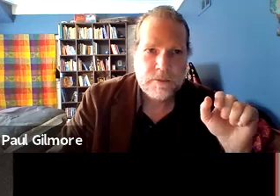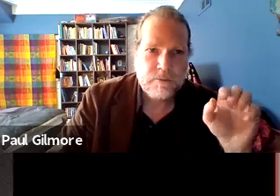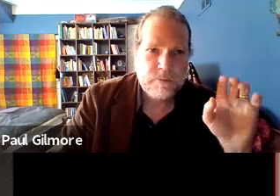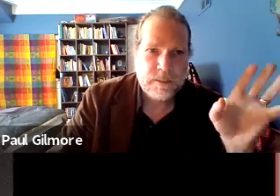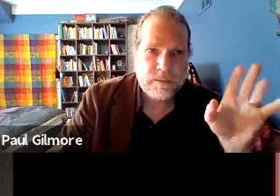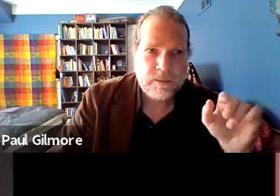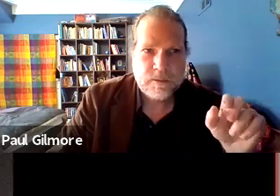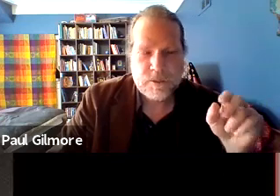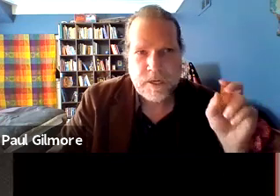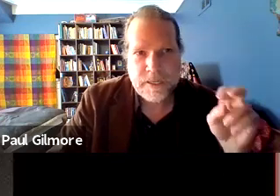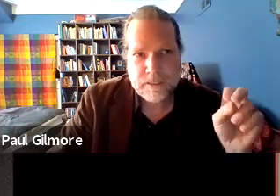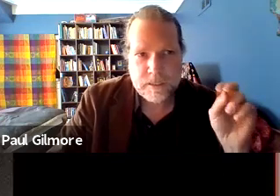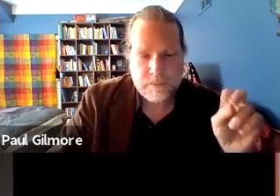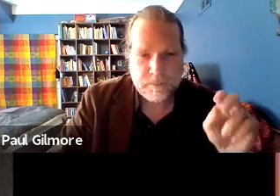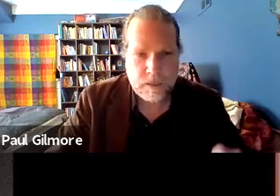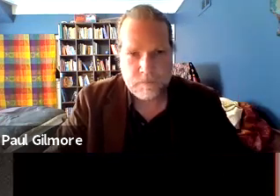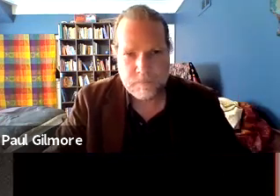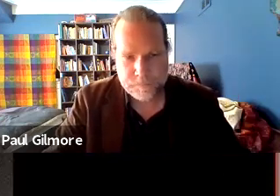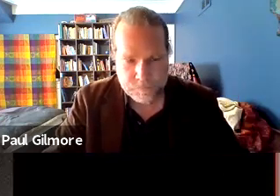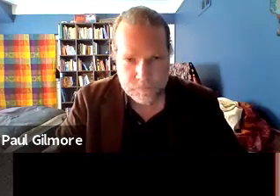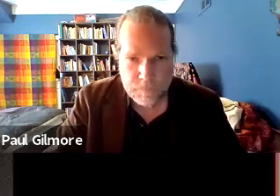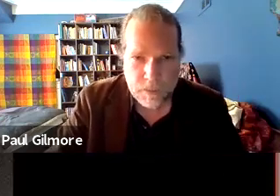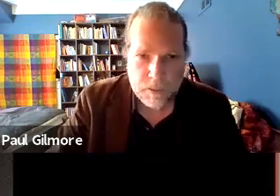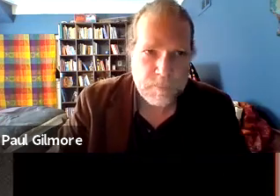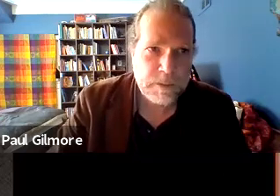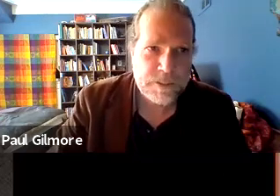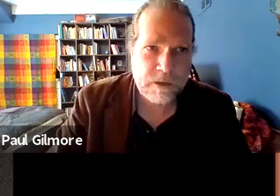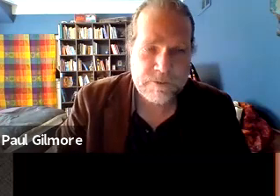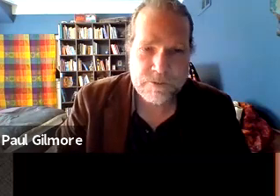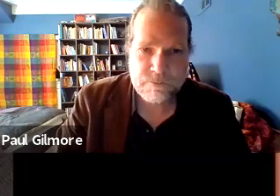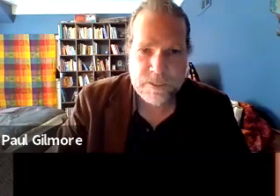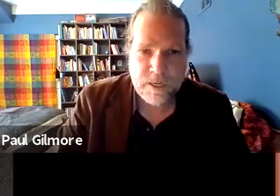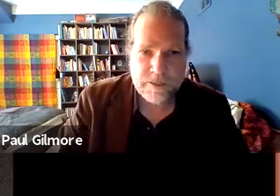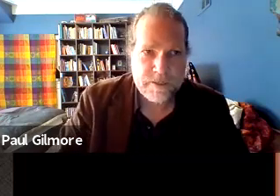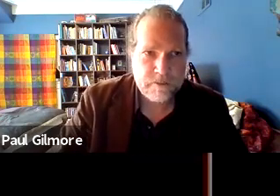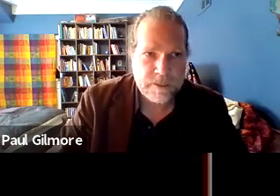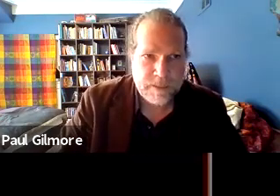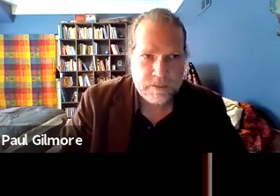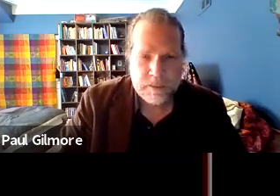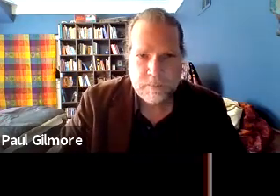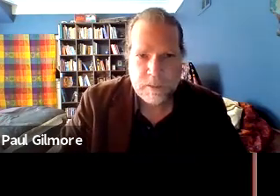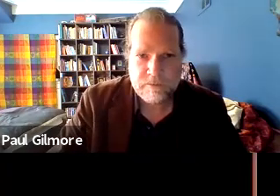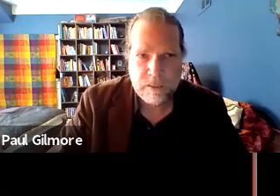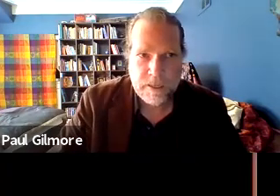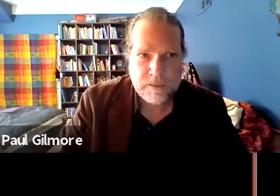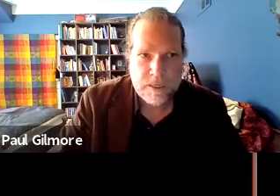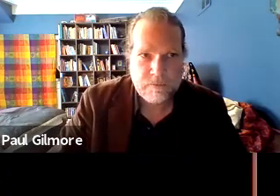Two to try to get a couple police officers rehired who had been part of the clan sound